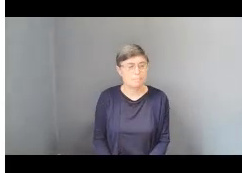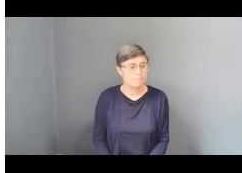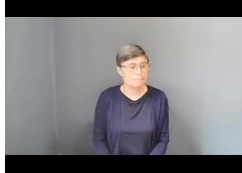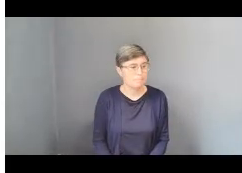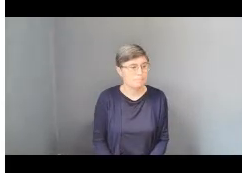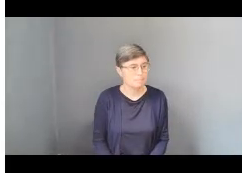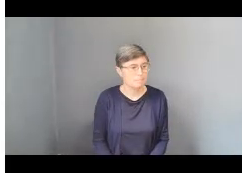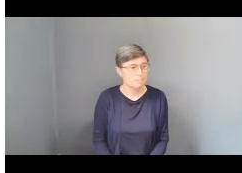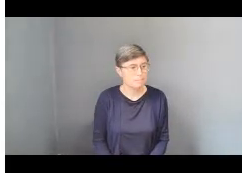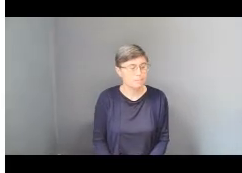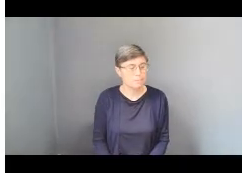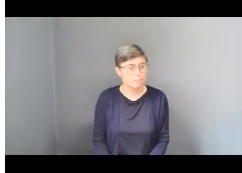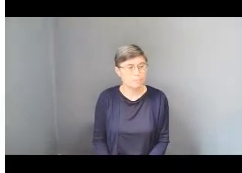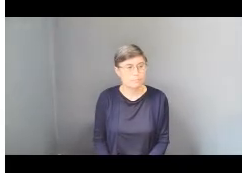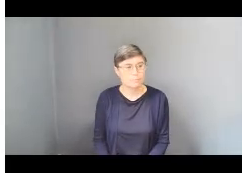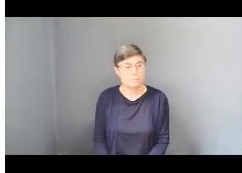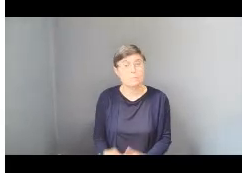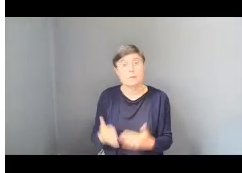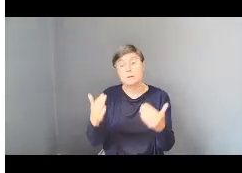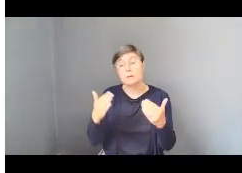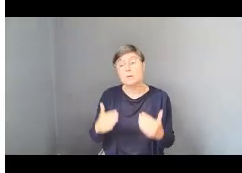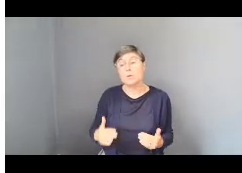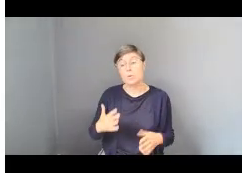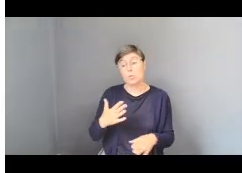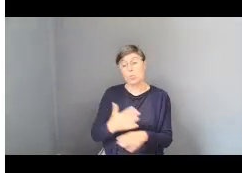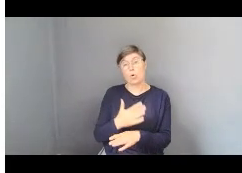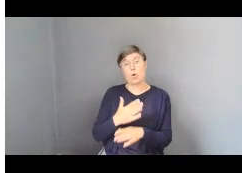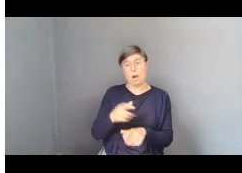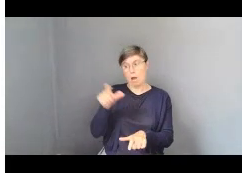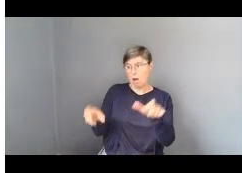A worker screening check is a process that is